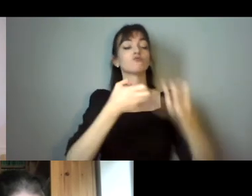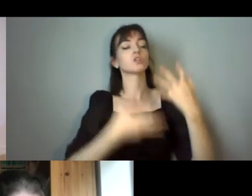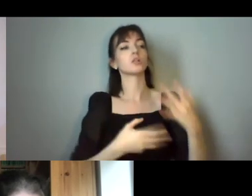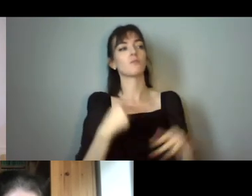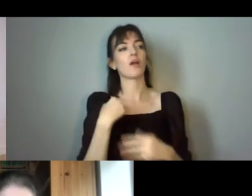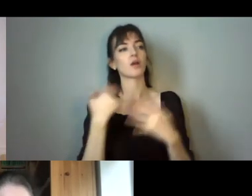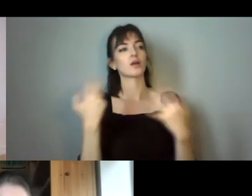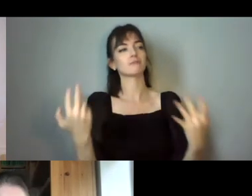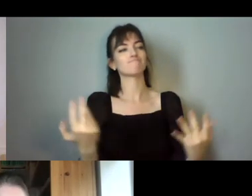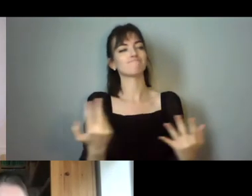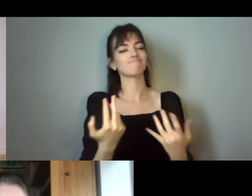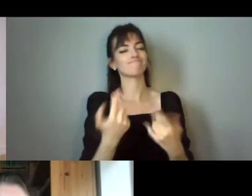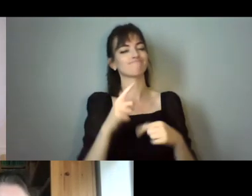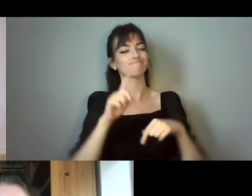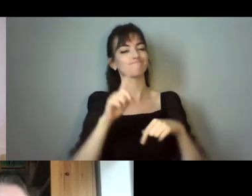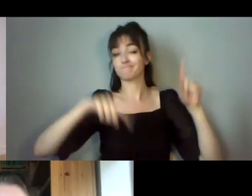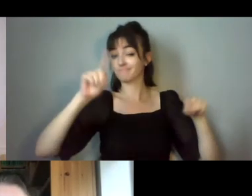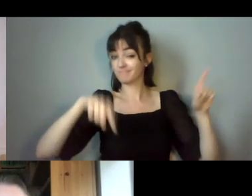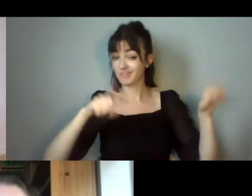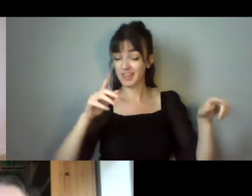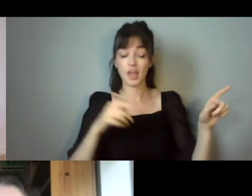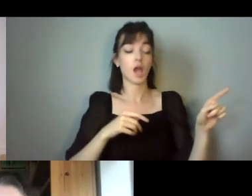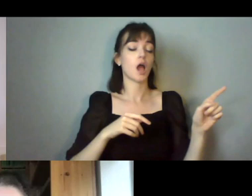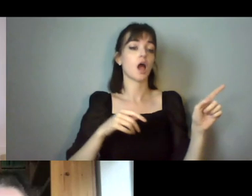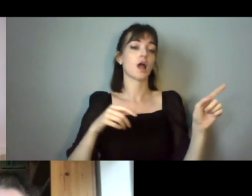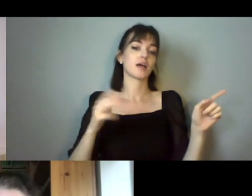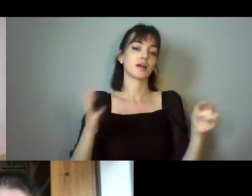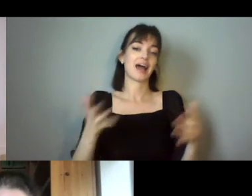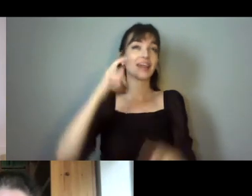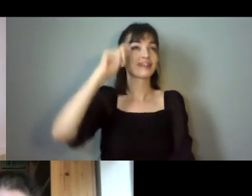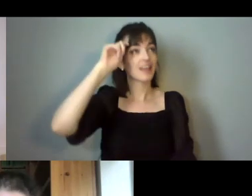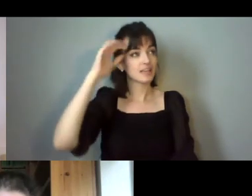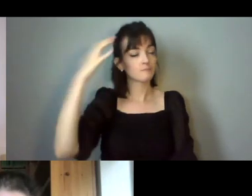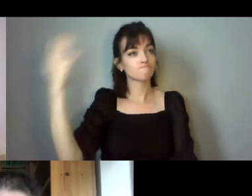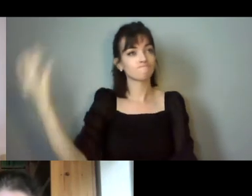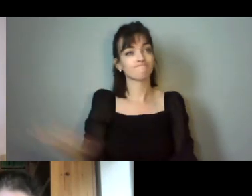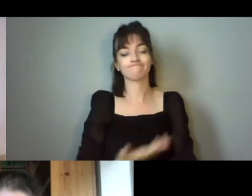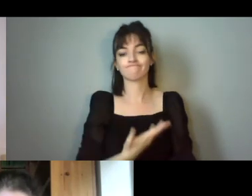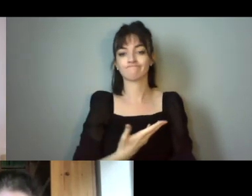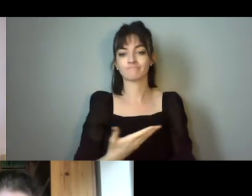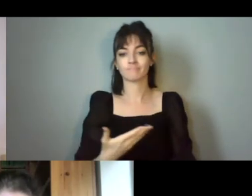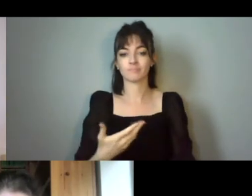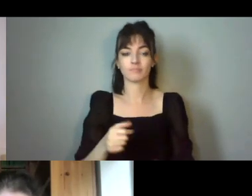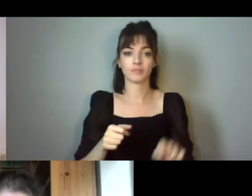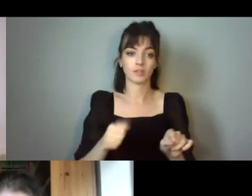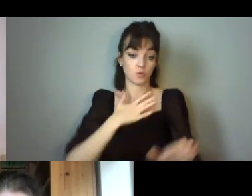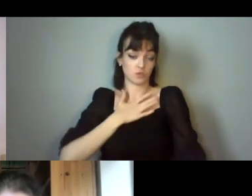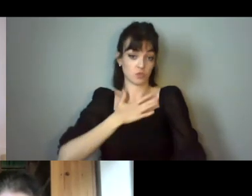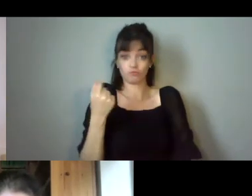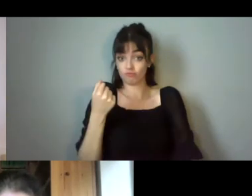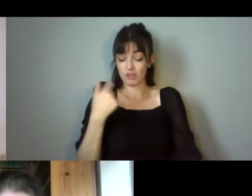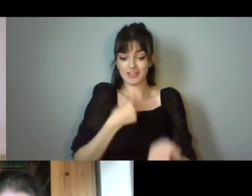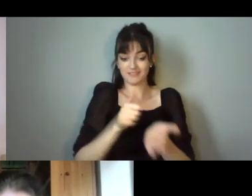mixed in terms of I think and we just published a paper on that recently so I can share that,